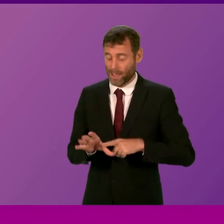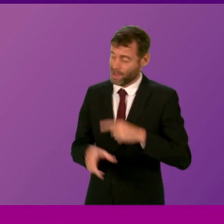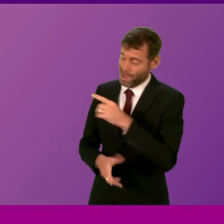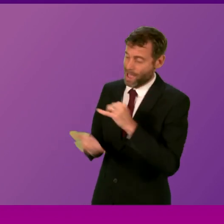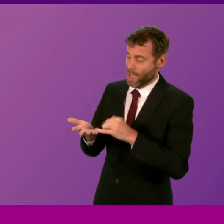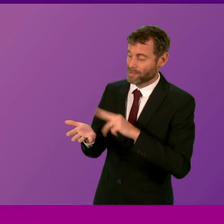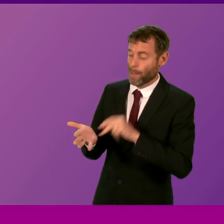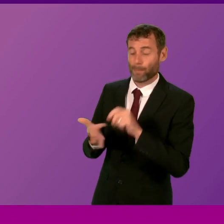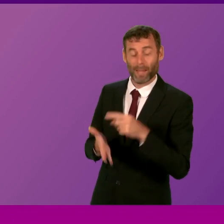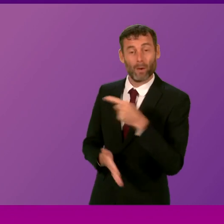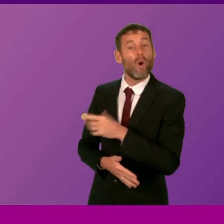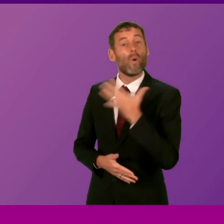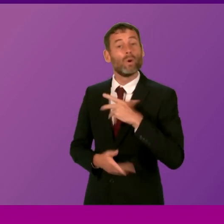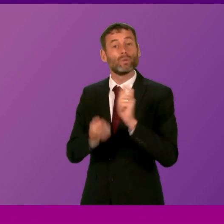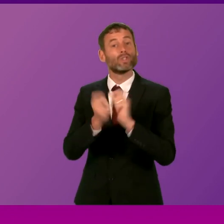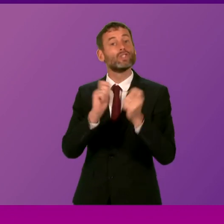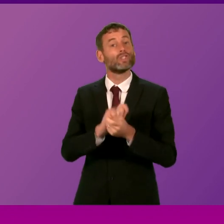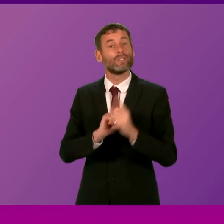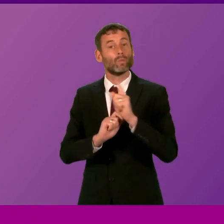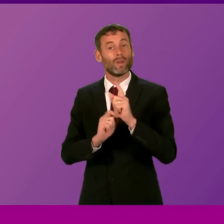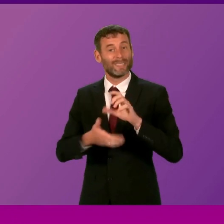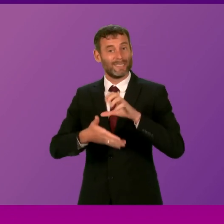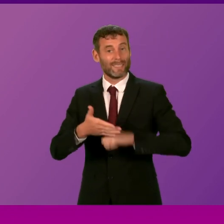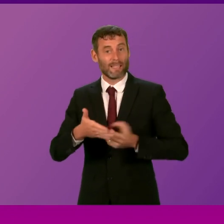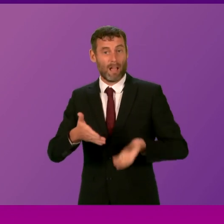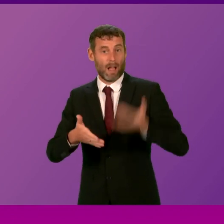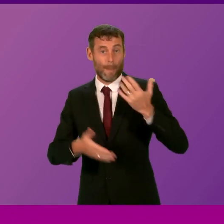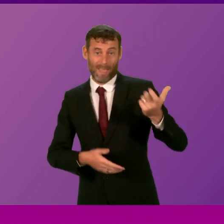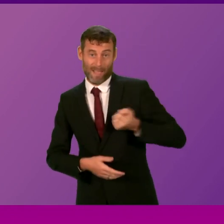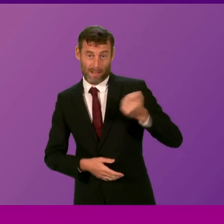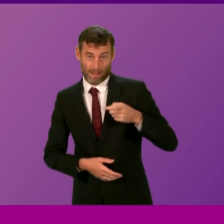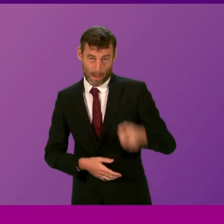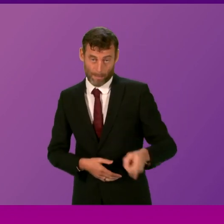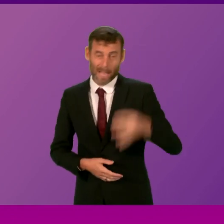asking both mum and dad to pay more income tax, to pay hundreds of pounds more in council tax